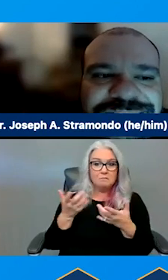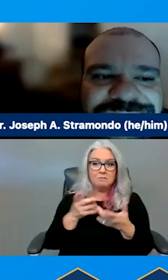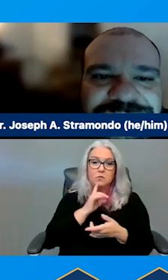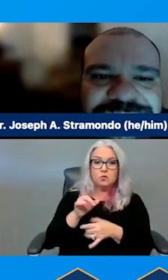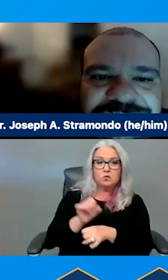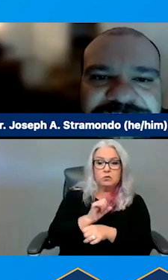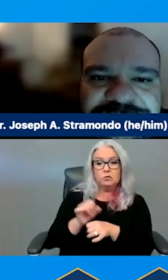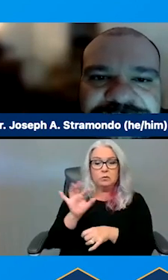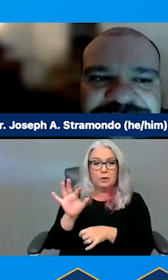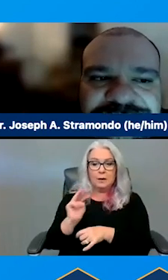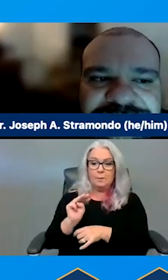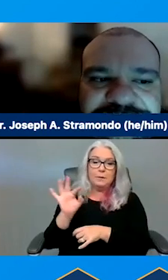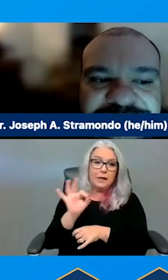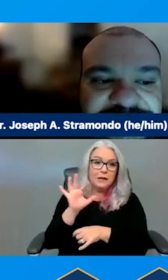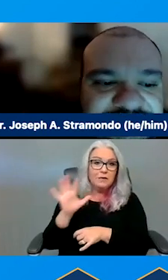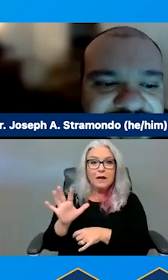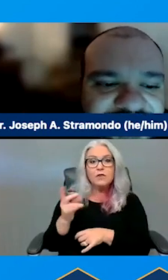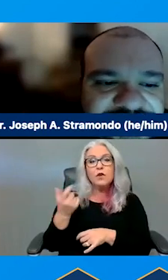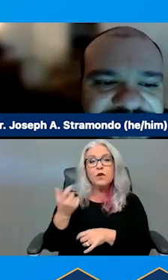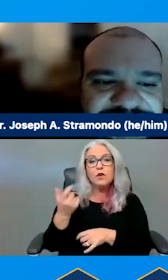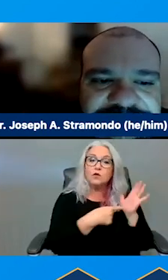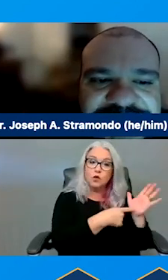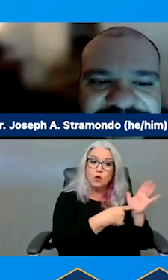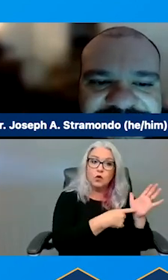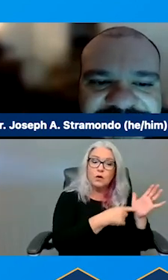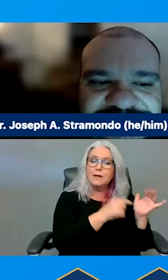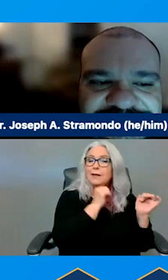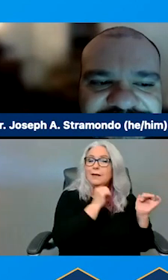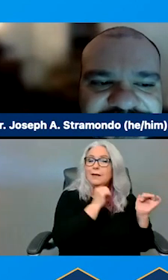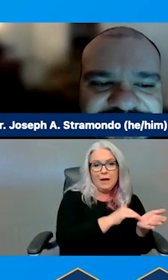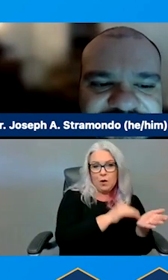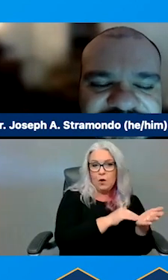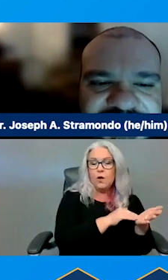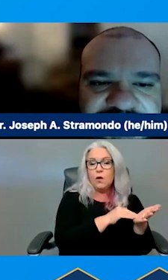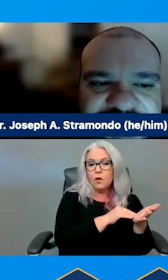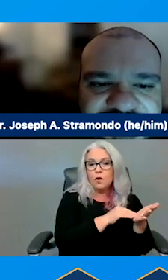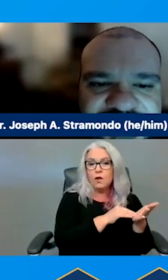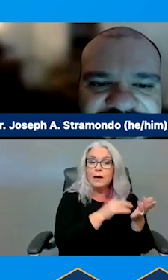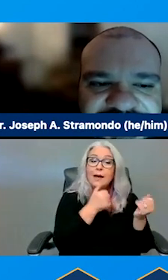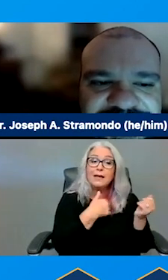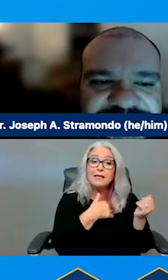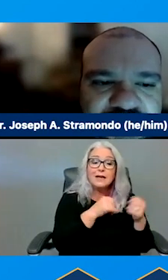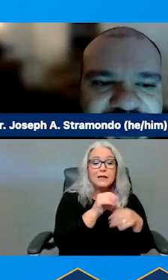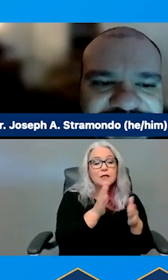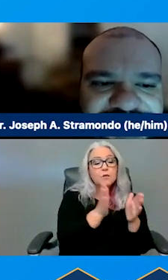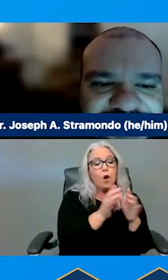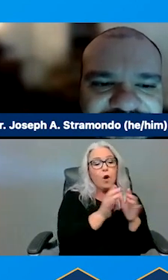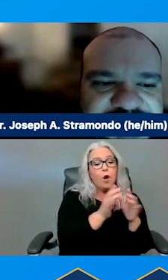mask. And so we have a picture of a nonmedical mask that has a little valve on the front of it